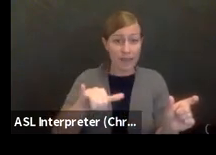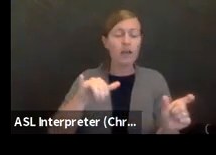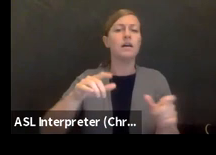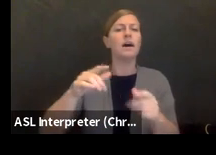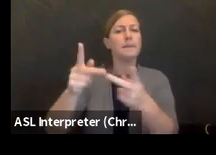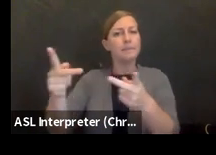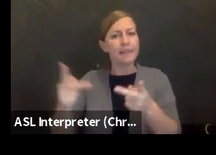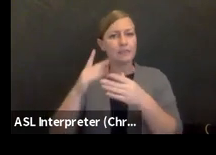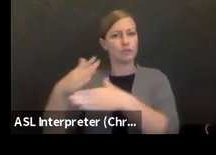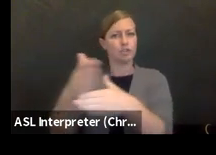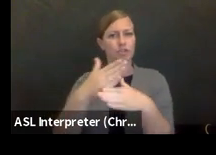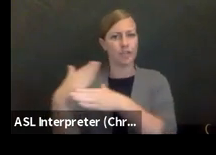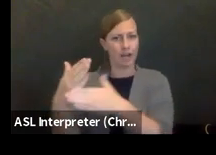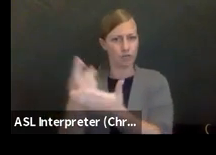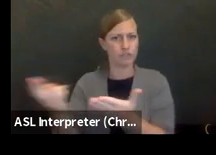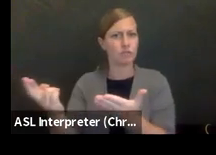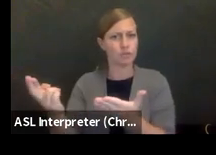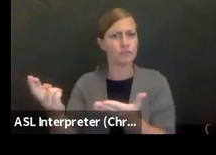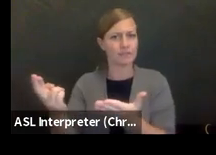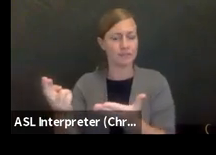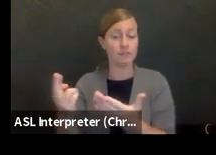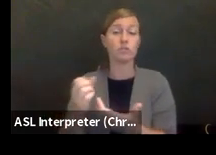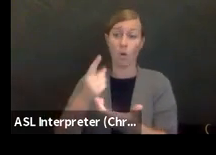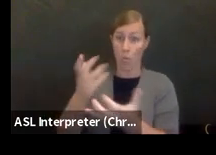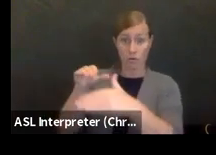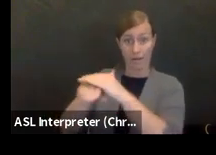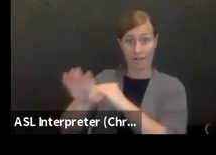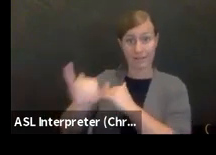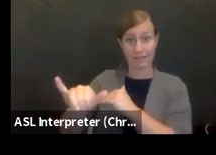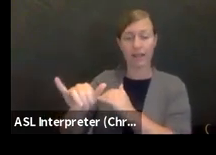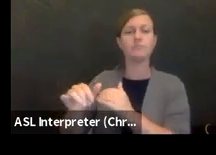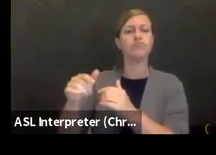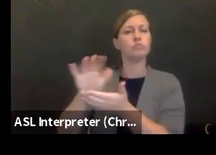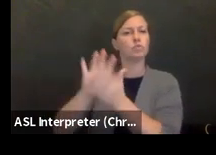ESD 113 - Andrew Hickman: You have to accept their license agreement, which basically says this is public data.